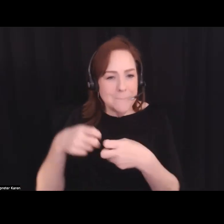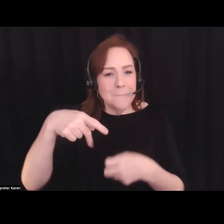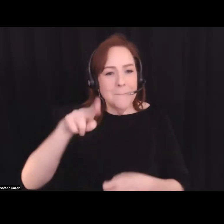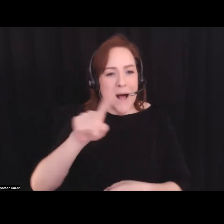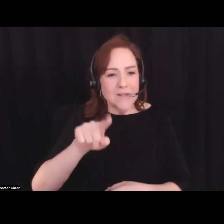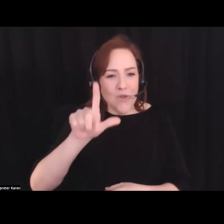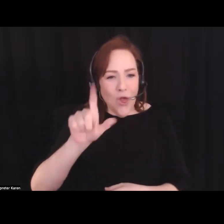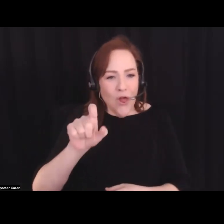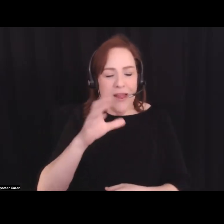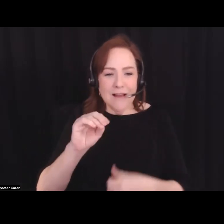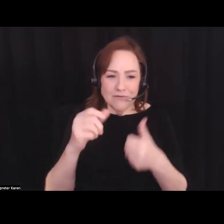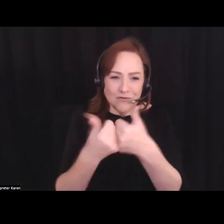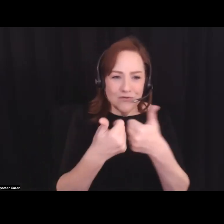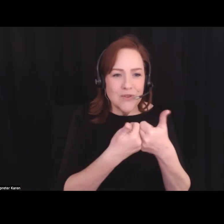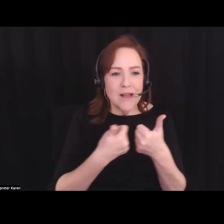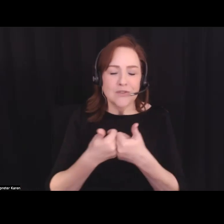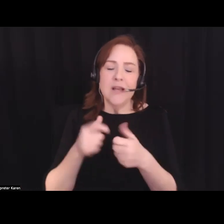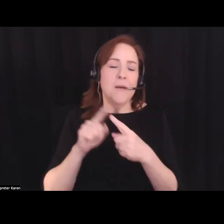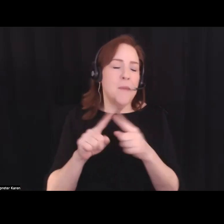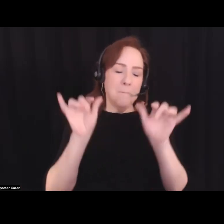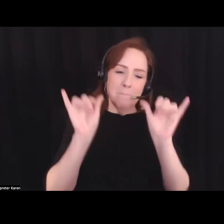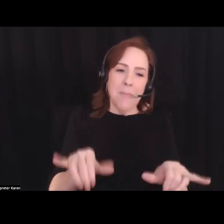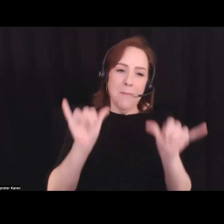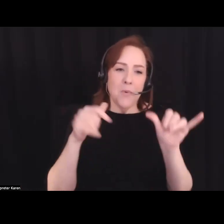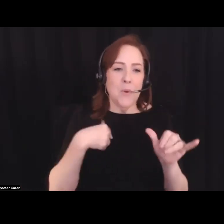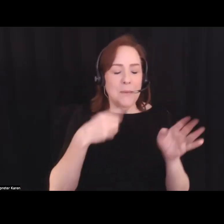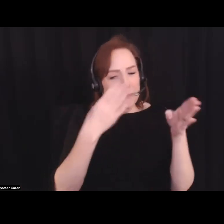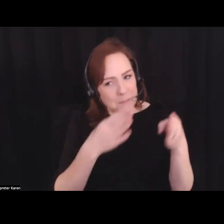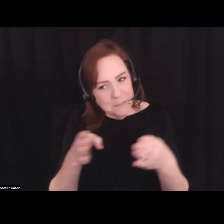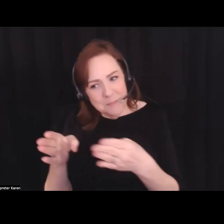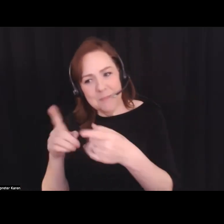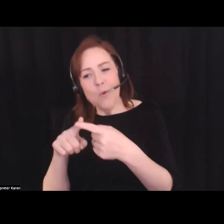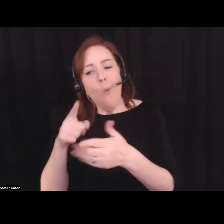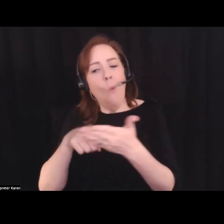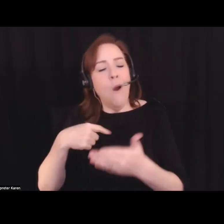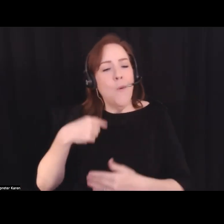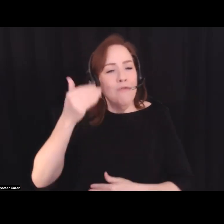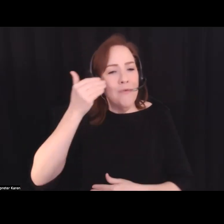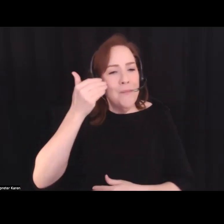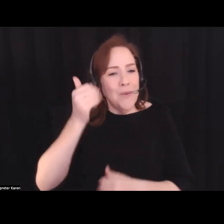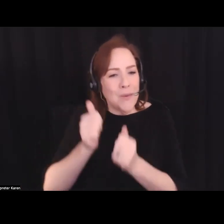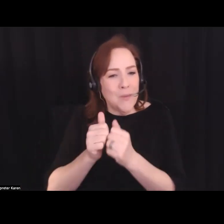prone to gravitating toward those things that we are familiar with comfortable with. um and for